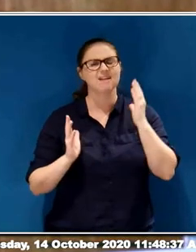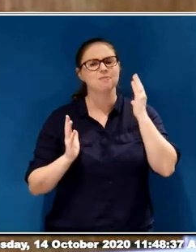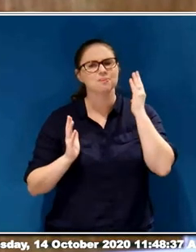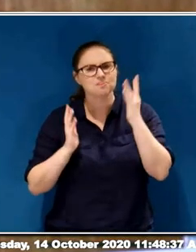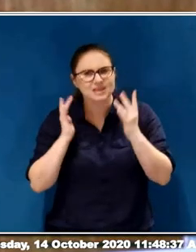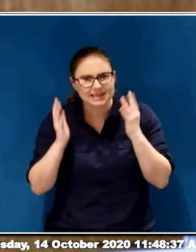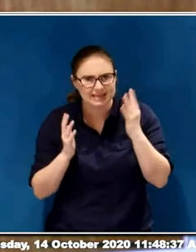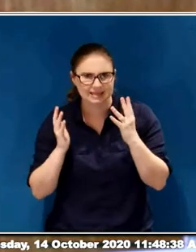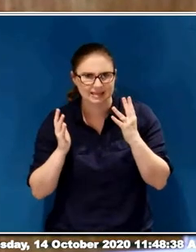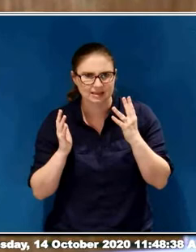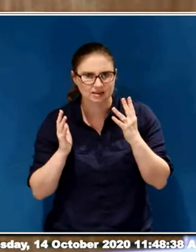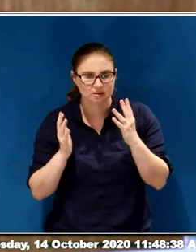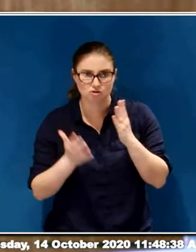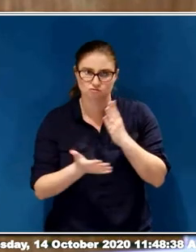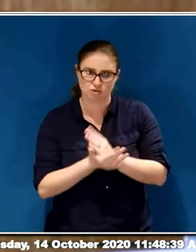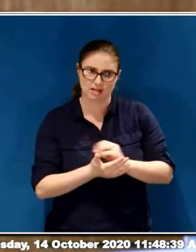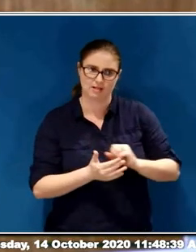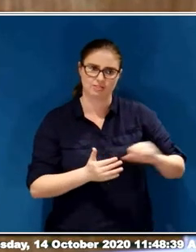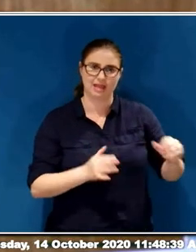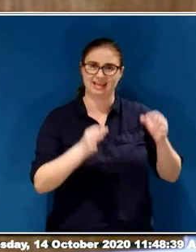than the immediate classroom that they're in,